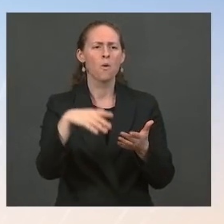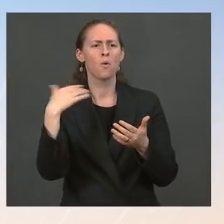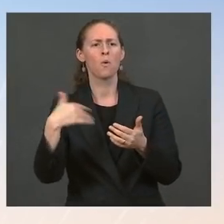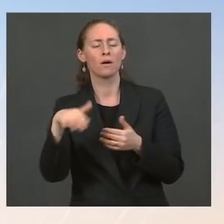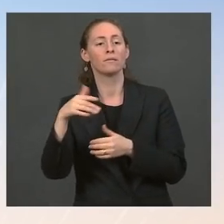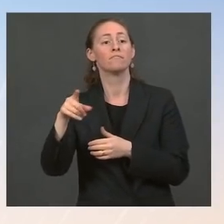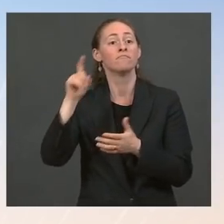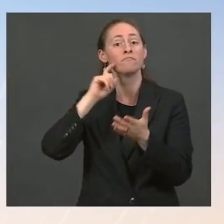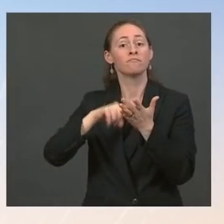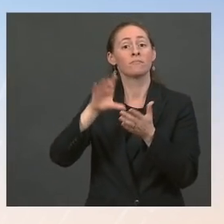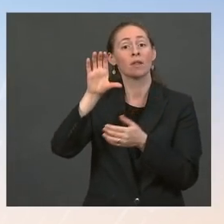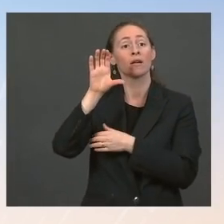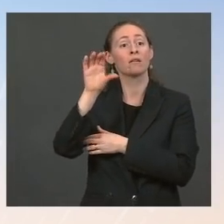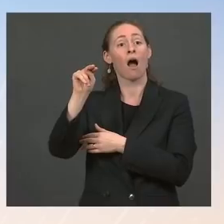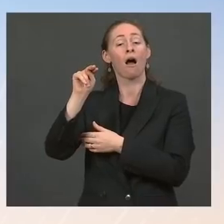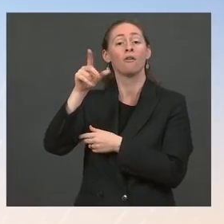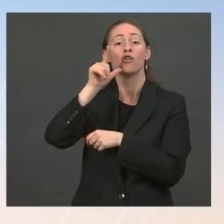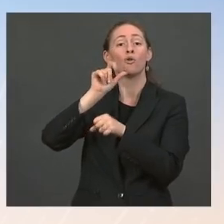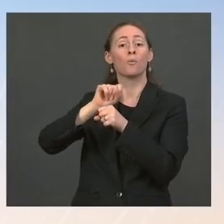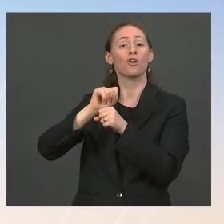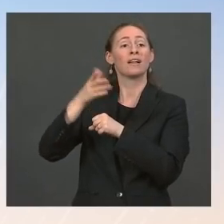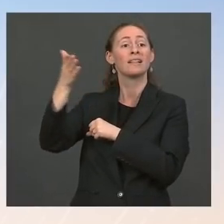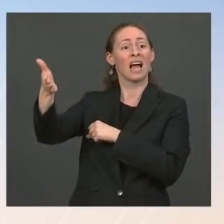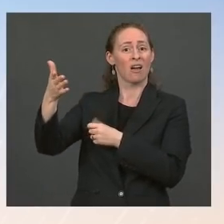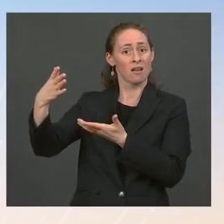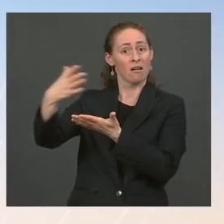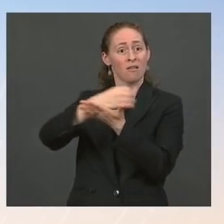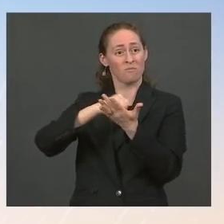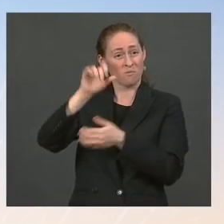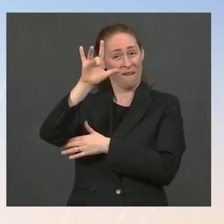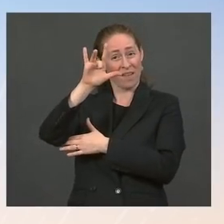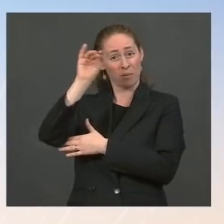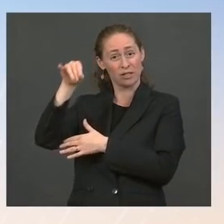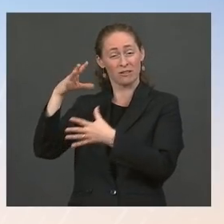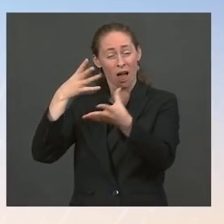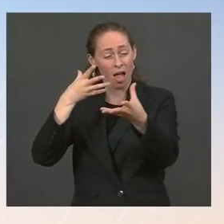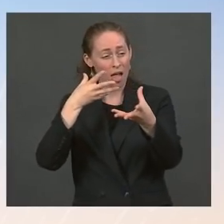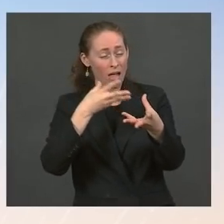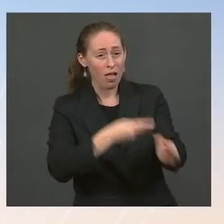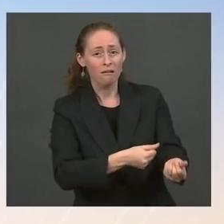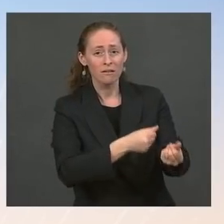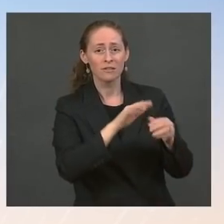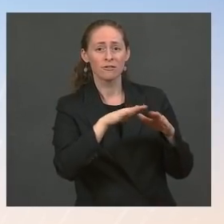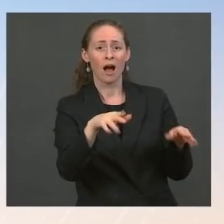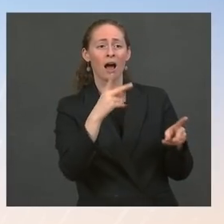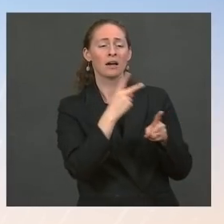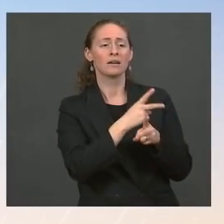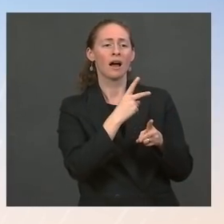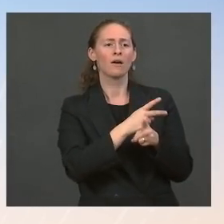a much higher percentage than people should be paying. But that is something that parents and communities can relate to across the country,